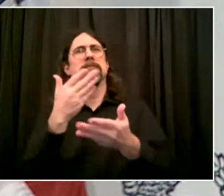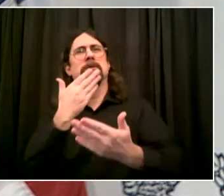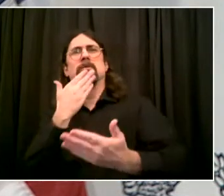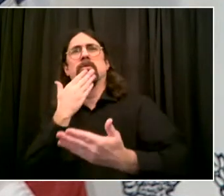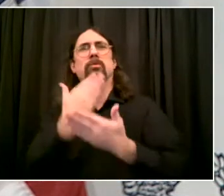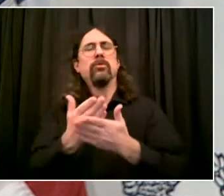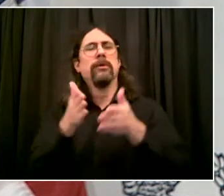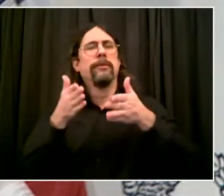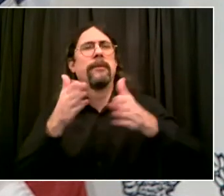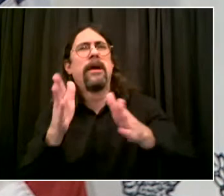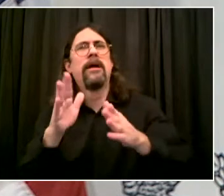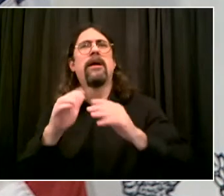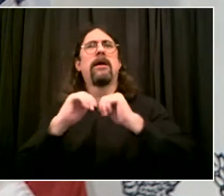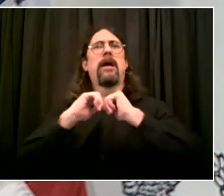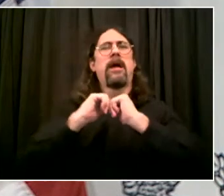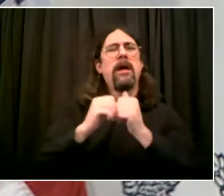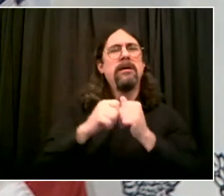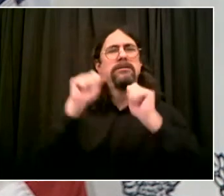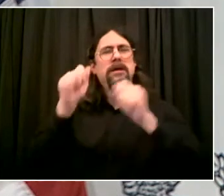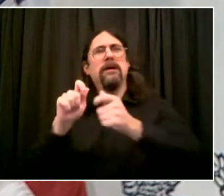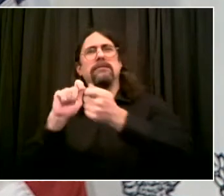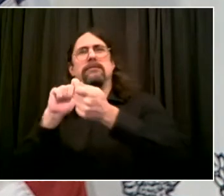CONSTRUCTIVELY CREATING A PASSWORD FORWARD.